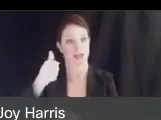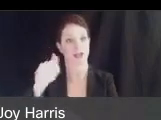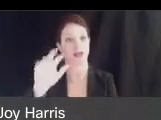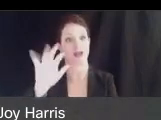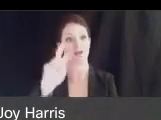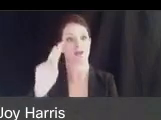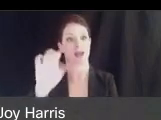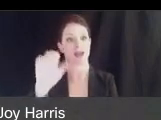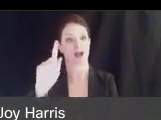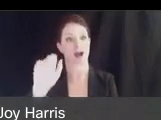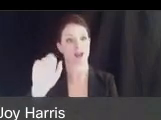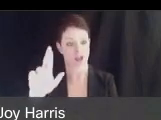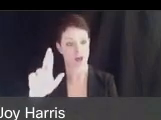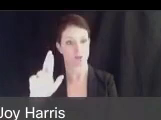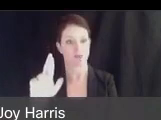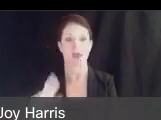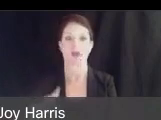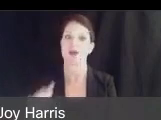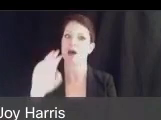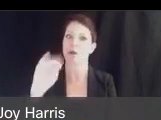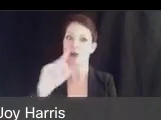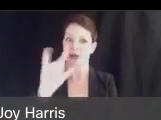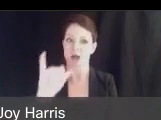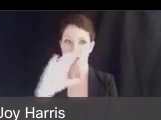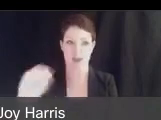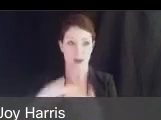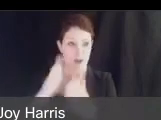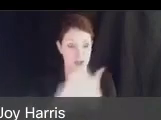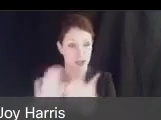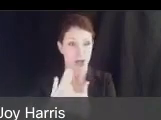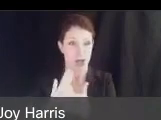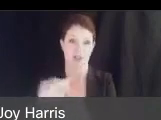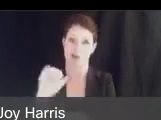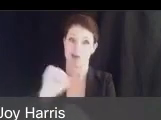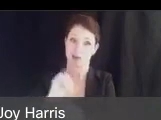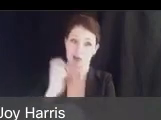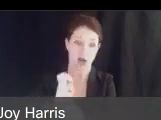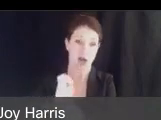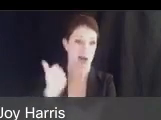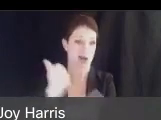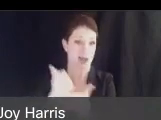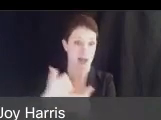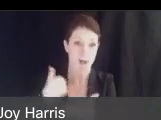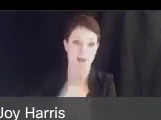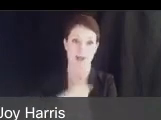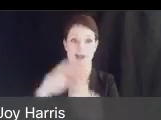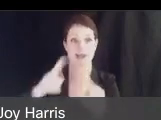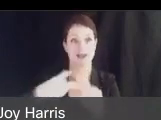the call during this pandemic, back in the spring by hosting our second drive-through testing site,